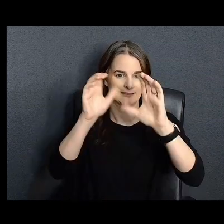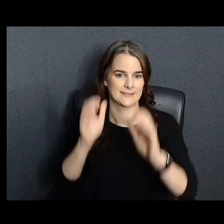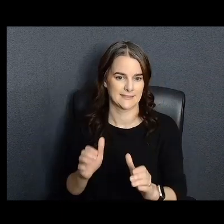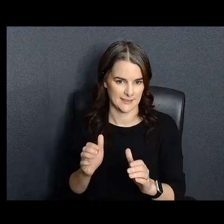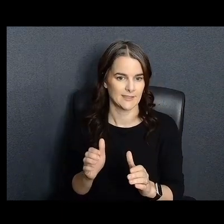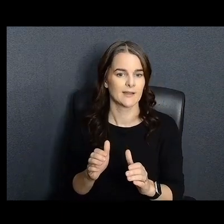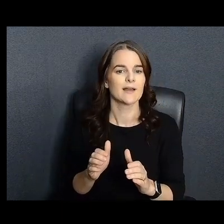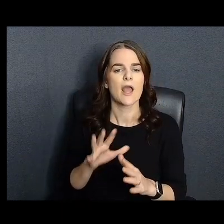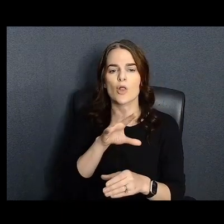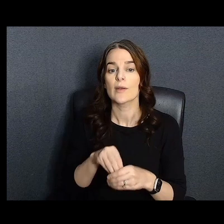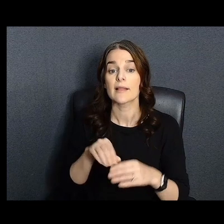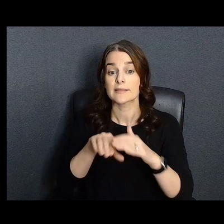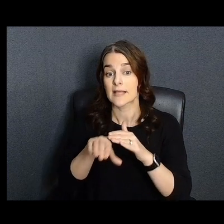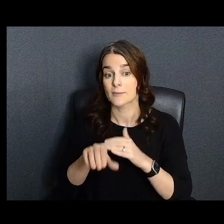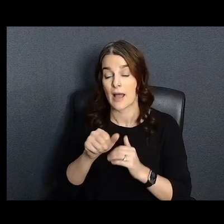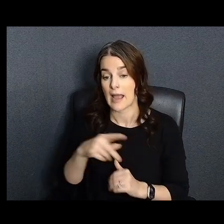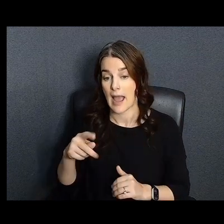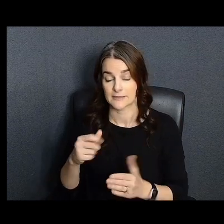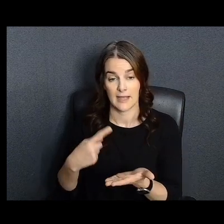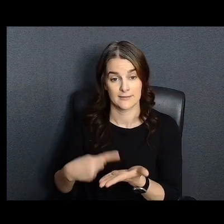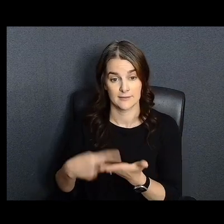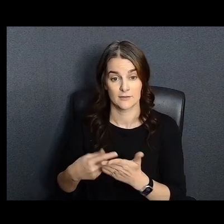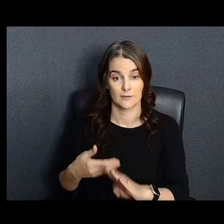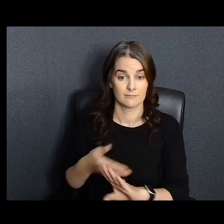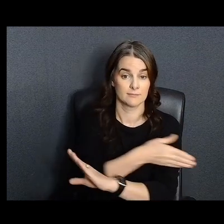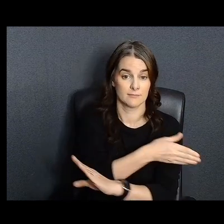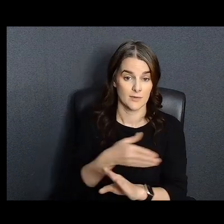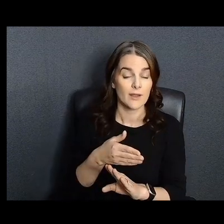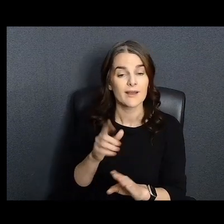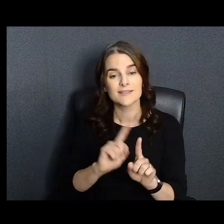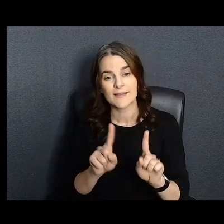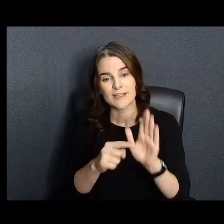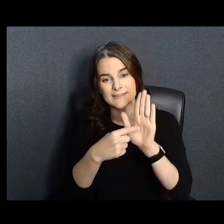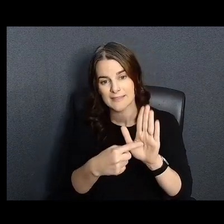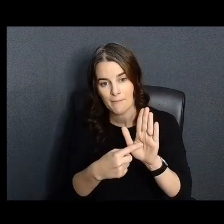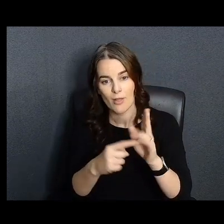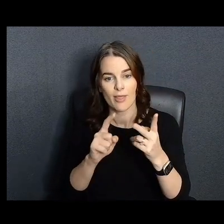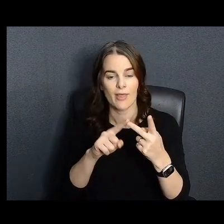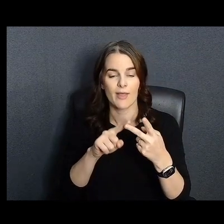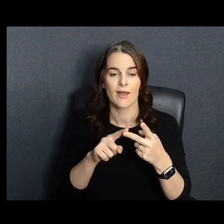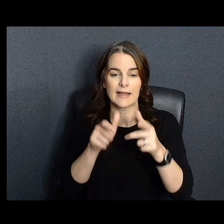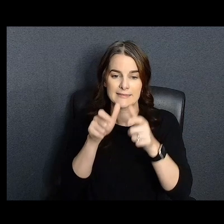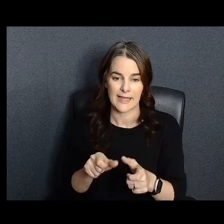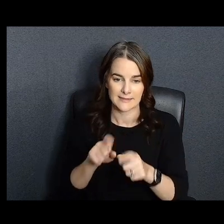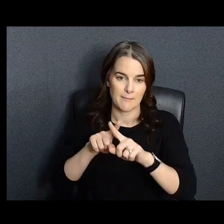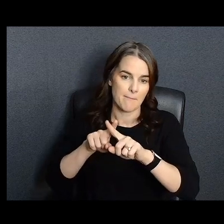discussed earlier, as well as different symbol and text-based communication apps.